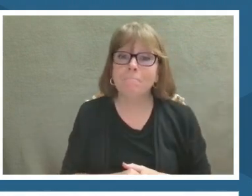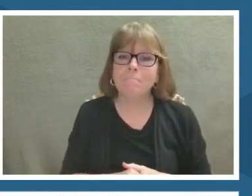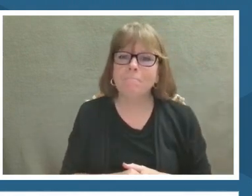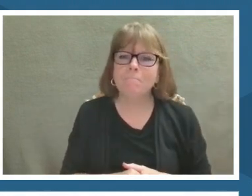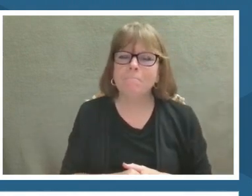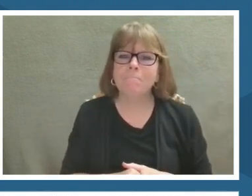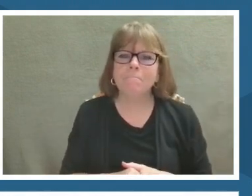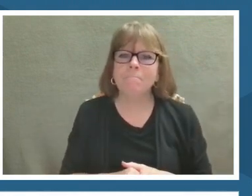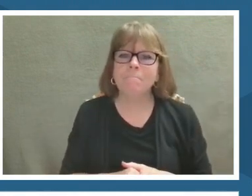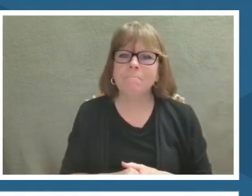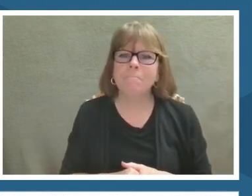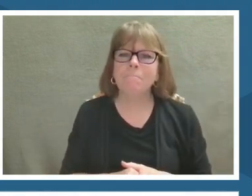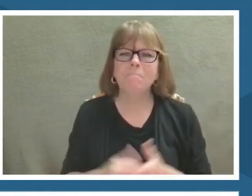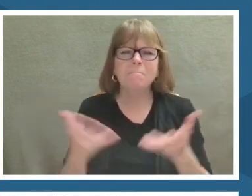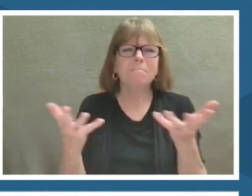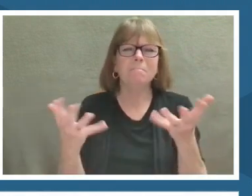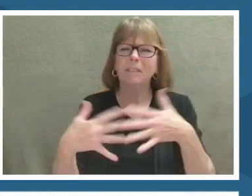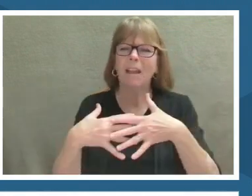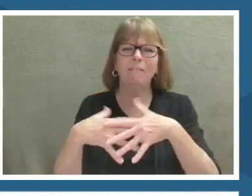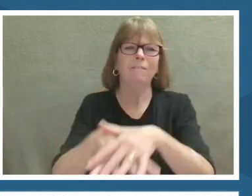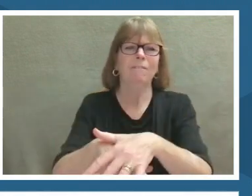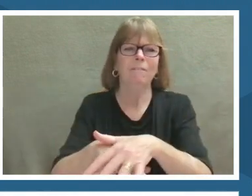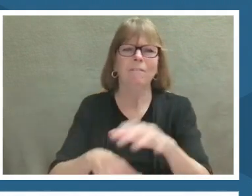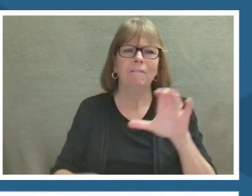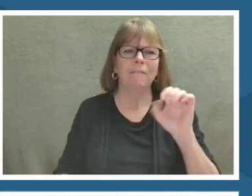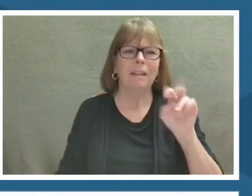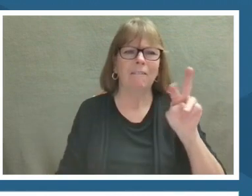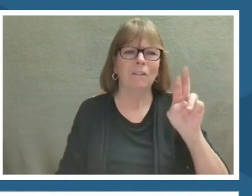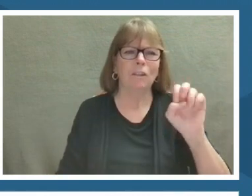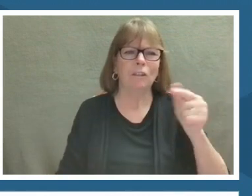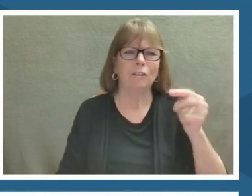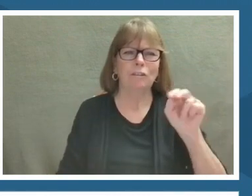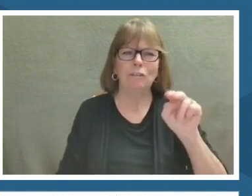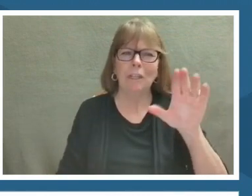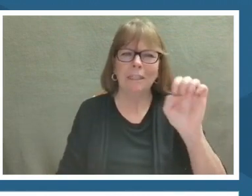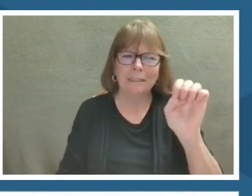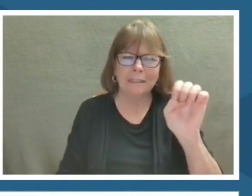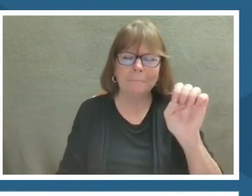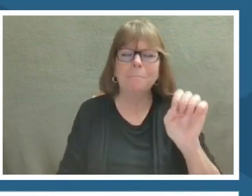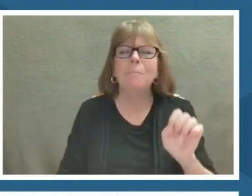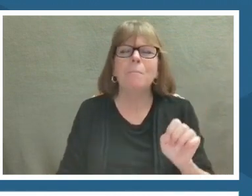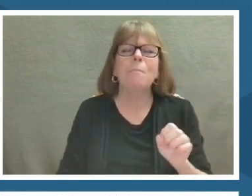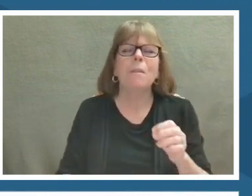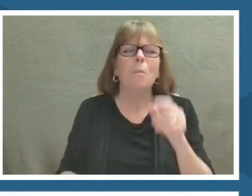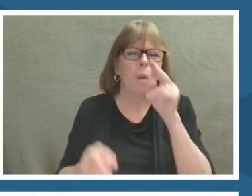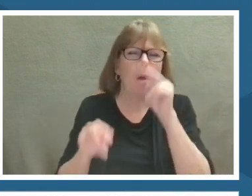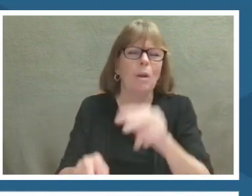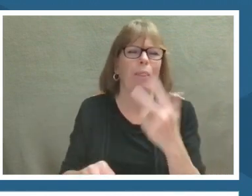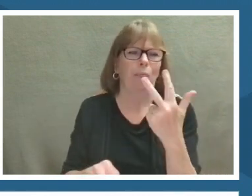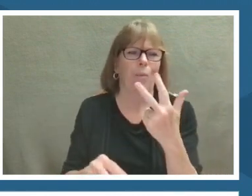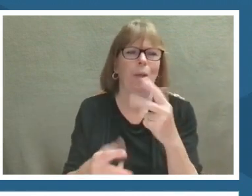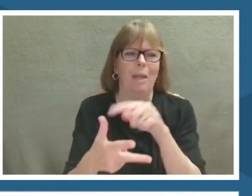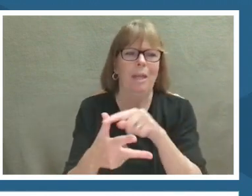so what is convergence um we're going to look at three primary characteristics